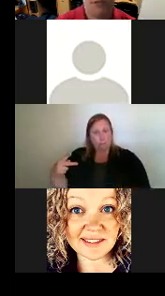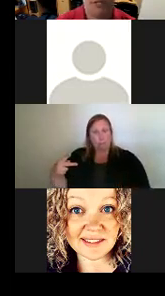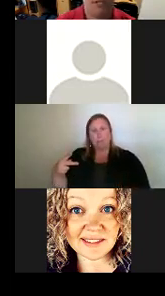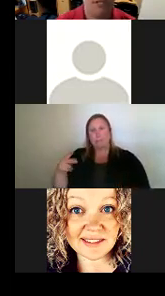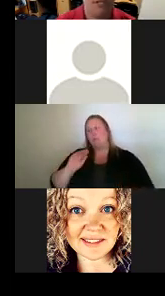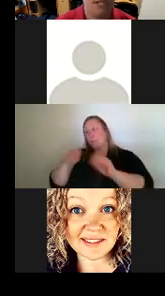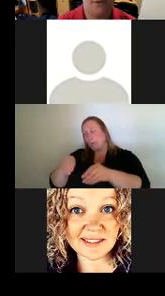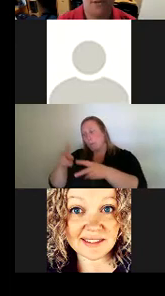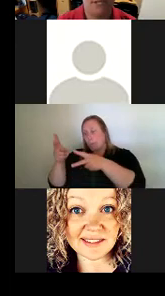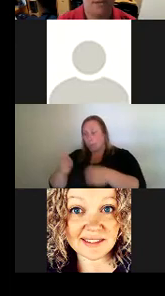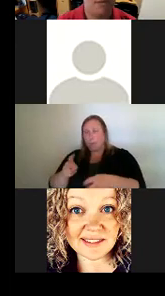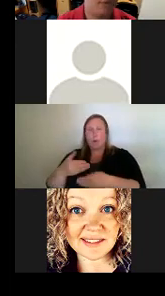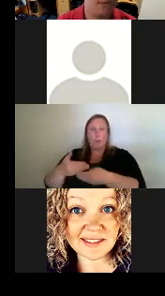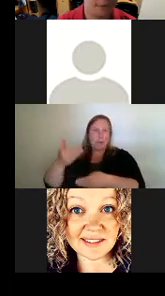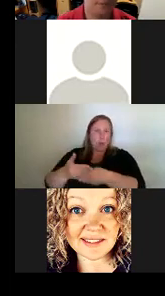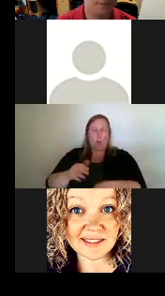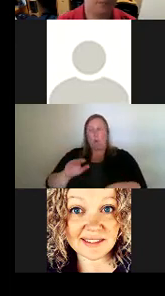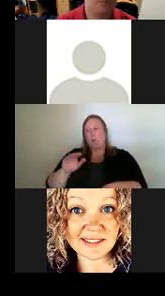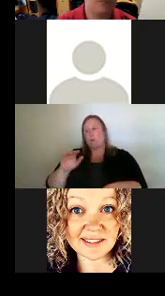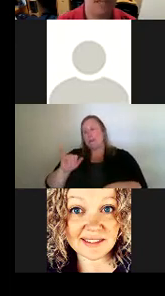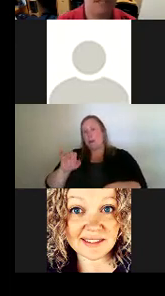ANDROIDS, iOS.